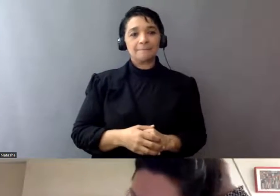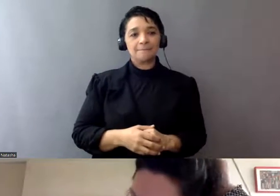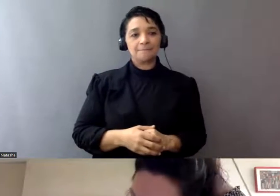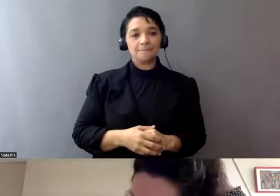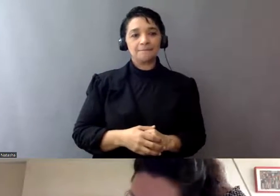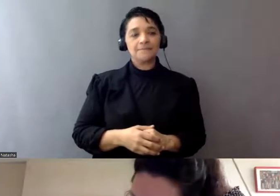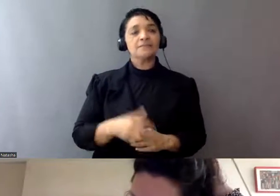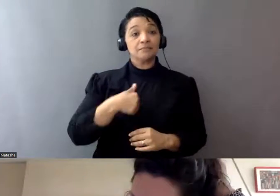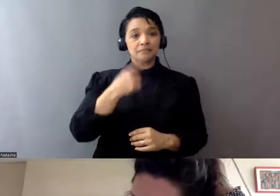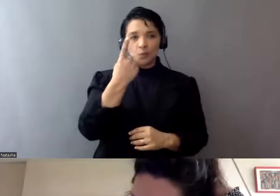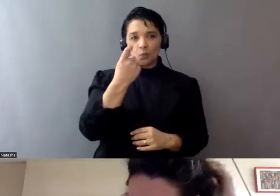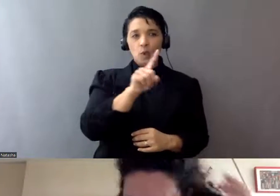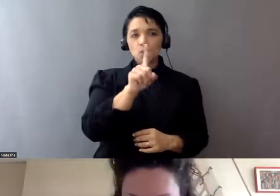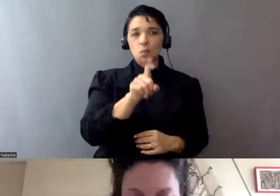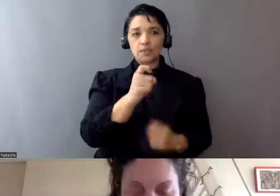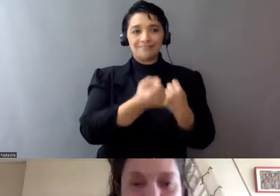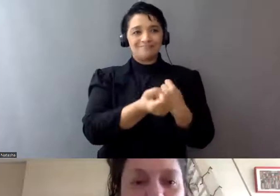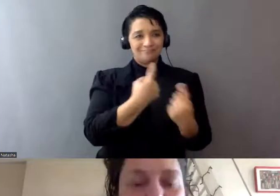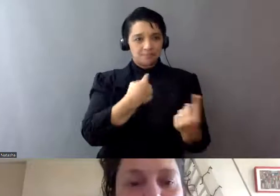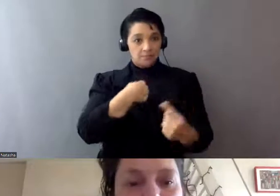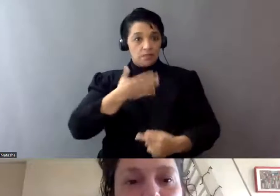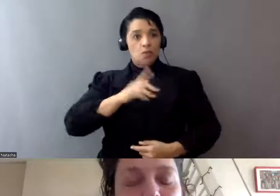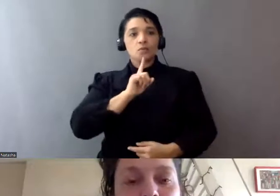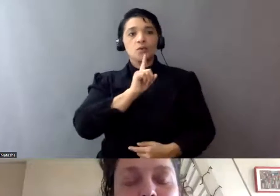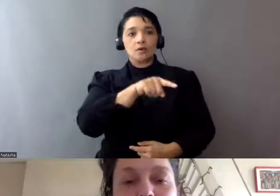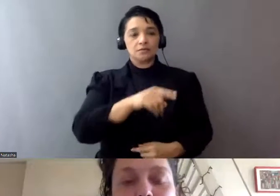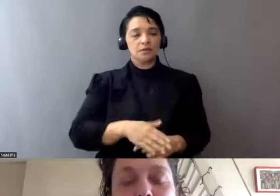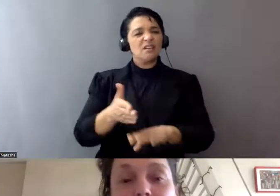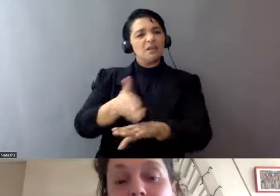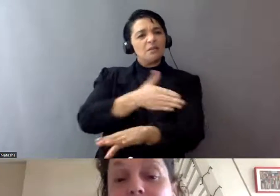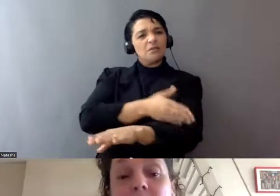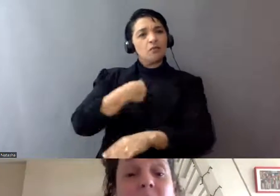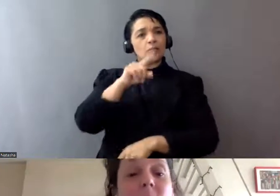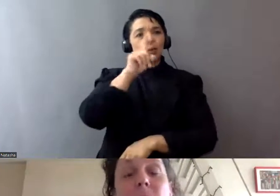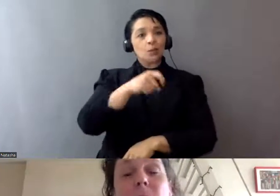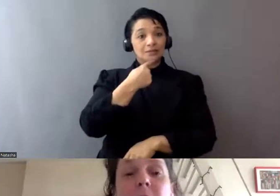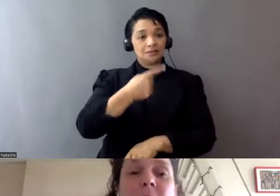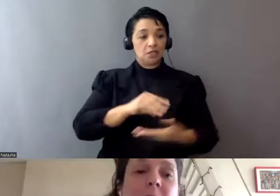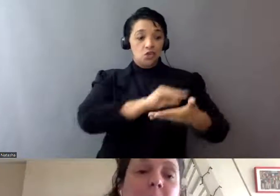One question I asked about dissemination of these reports.